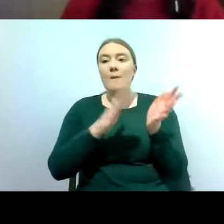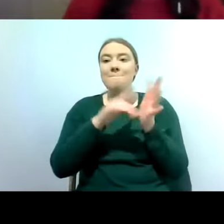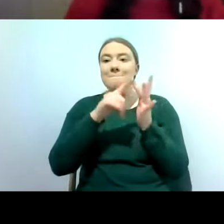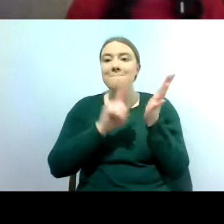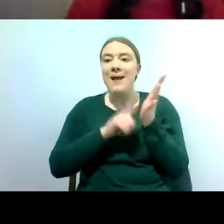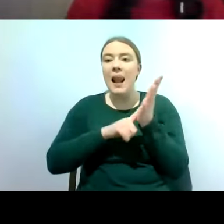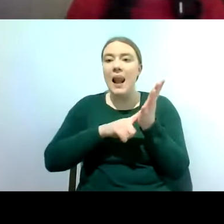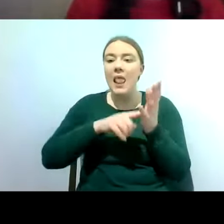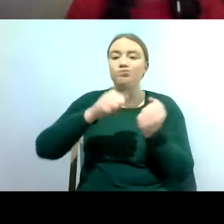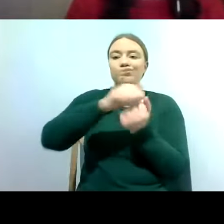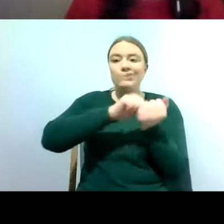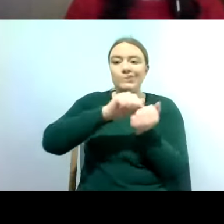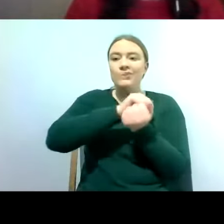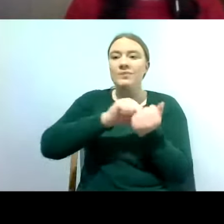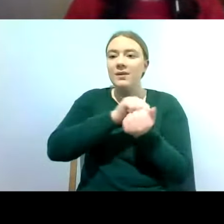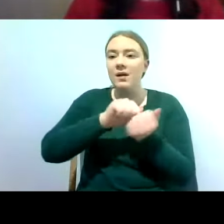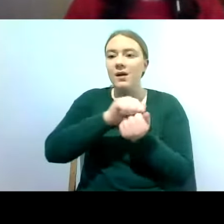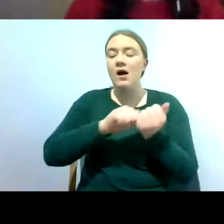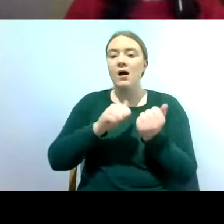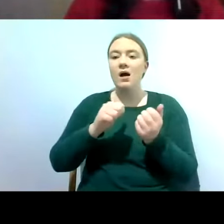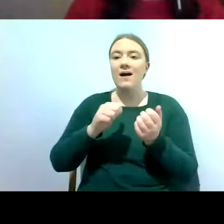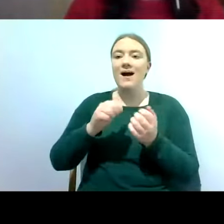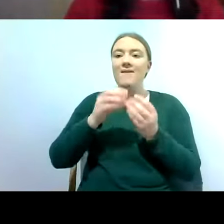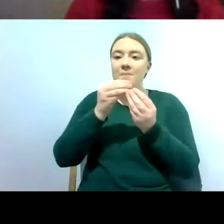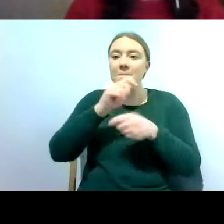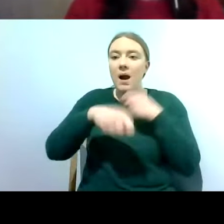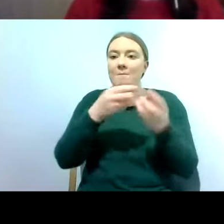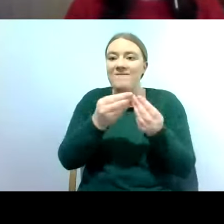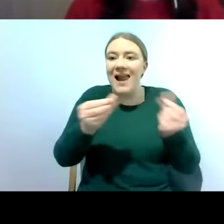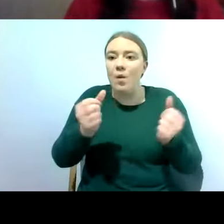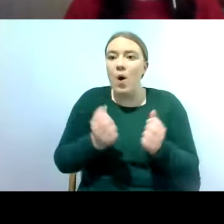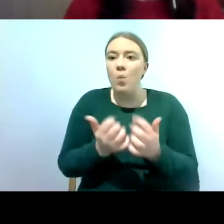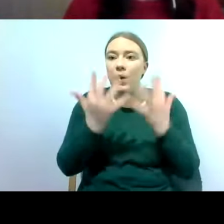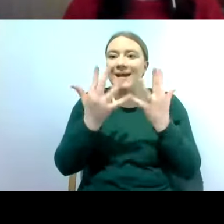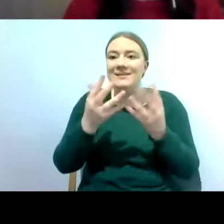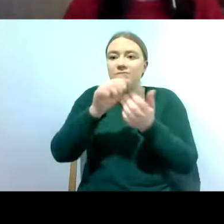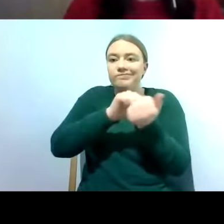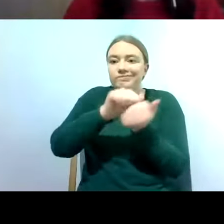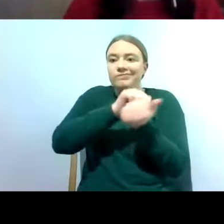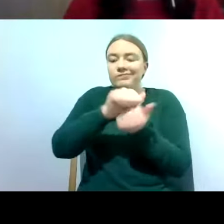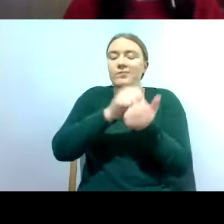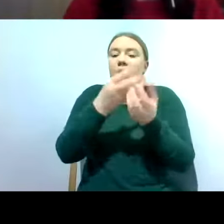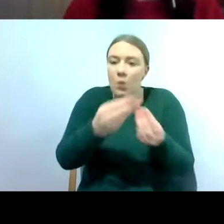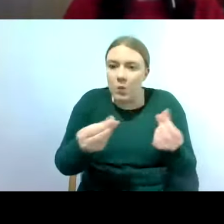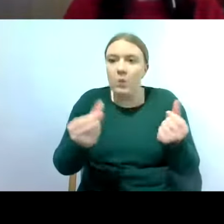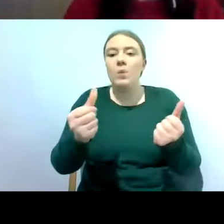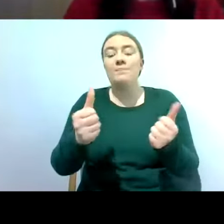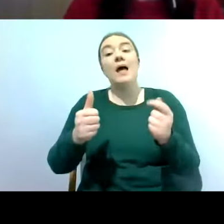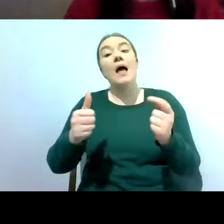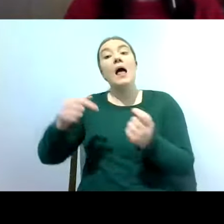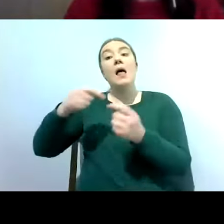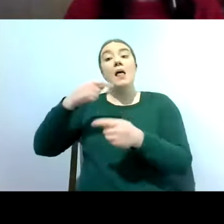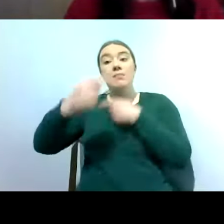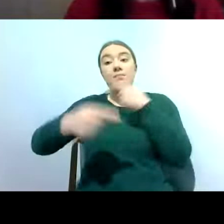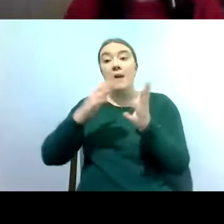um to make flour for bread and then in the 1720s the mill was then used for iron forge